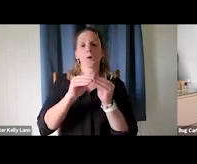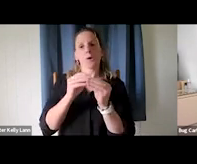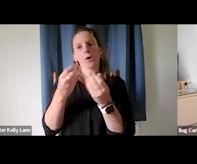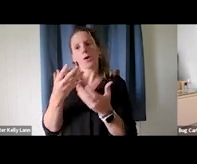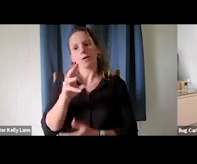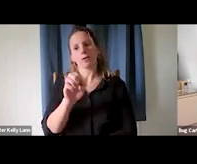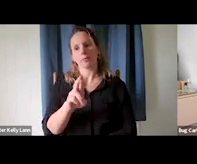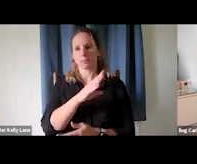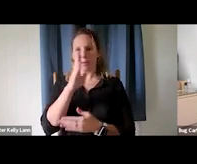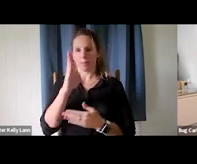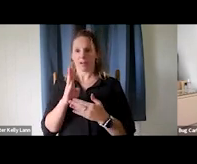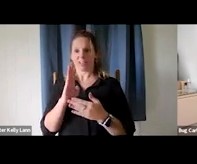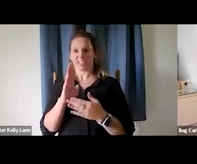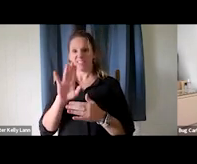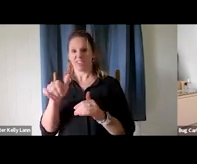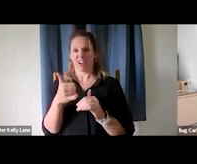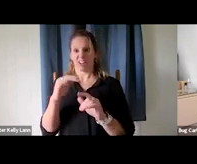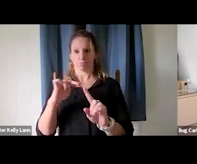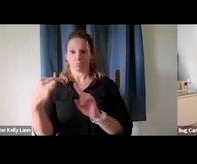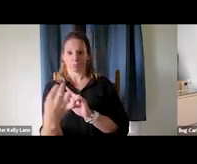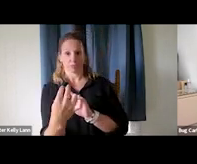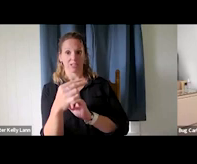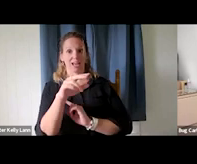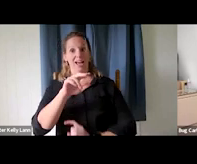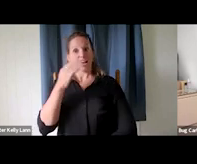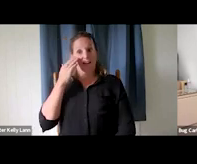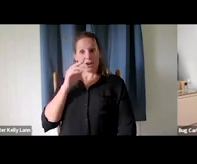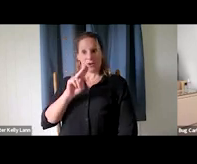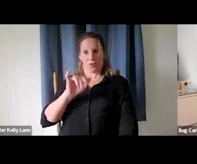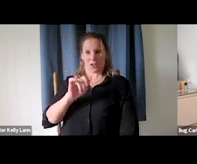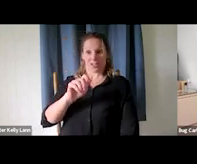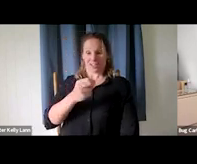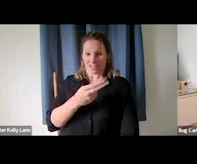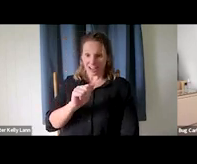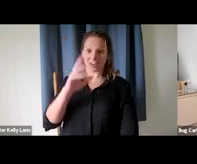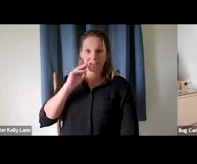but I've never been on the other end. I've never been on the Natasha Gutierrez end of making these decisions.